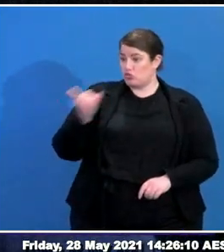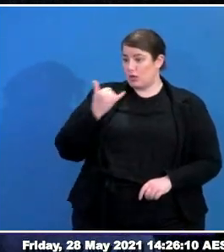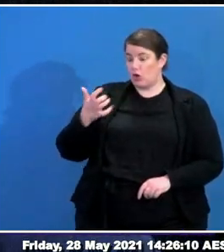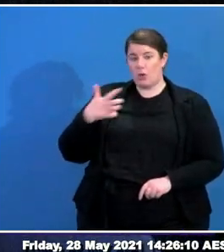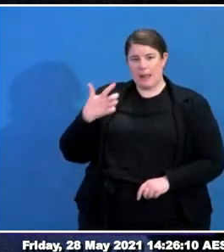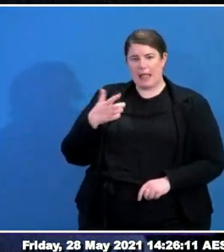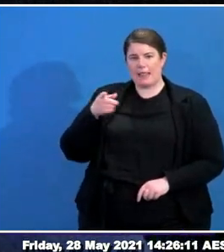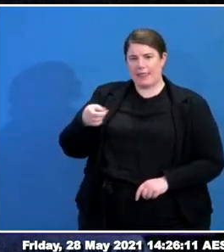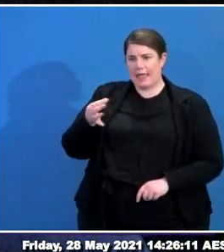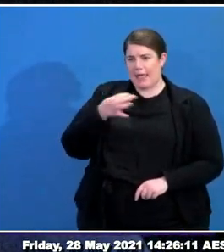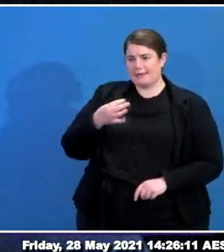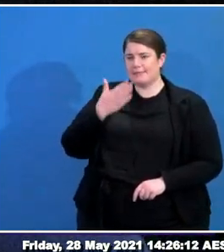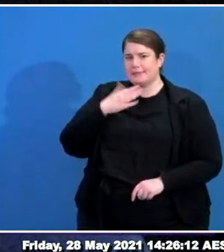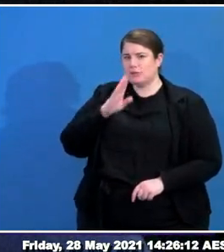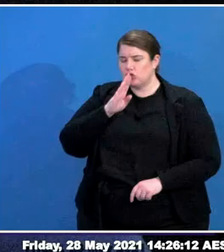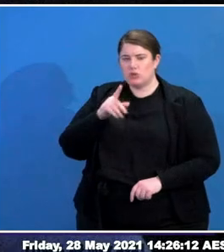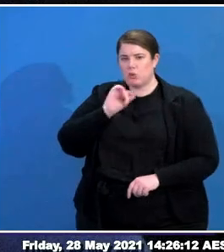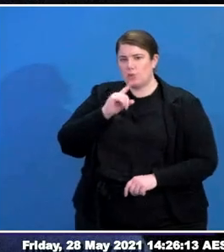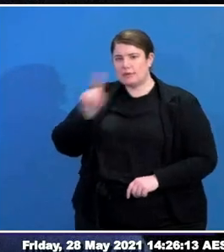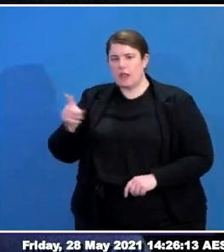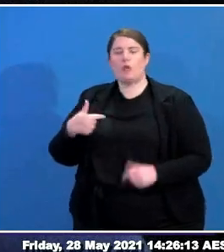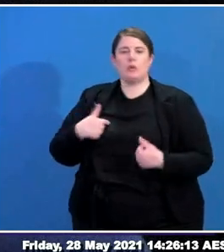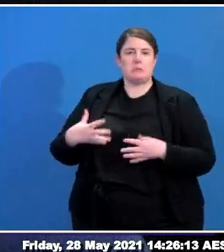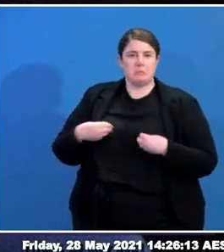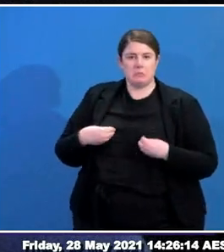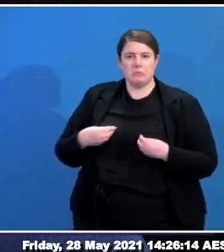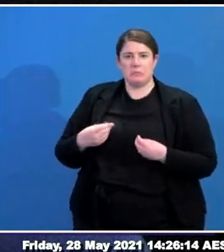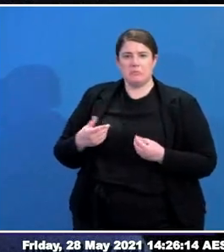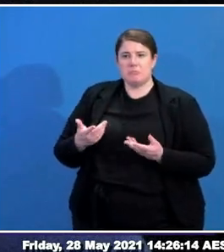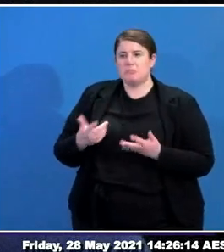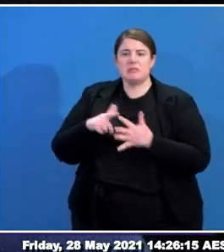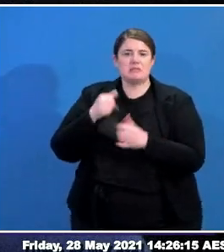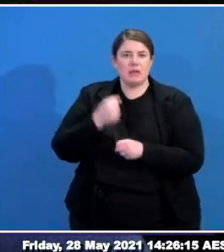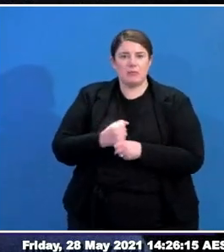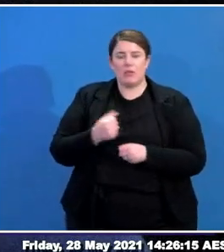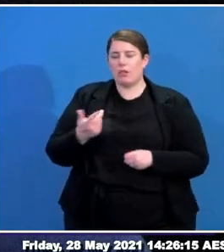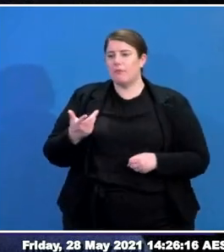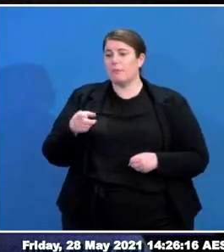So there may be circumstances where a complaint is made where people request